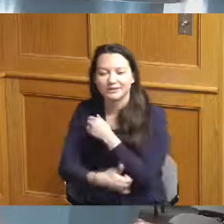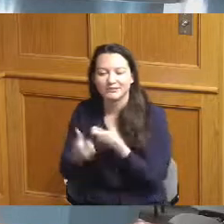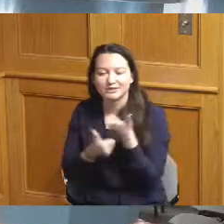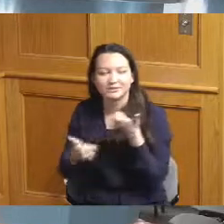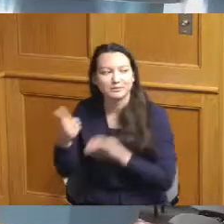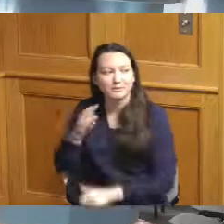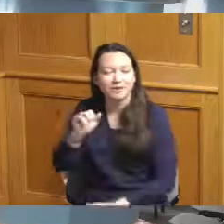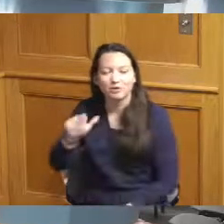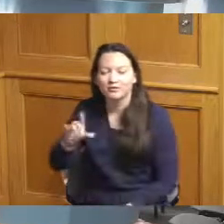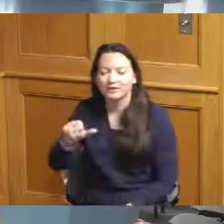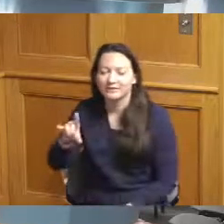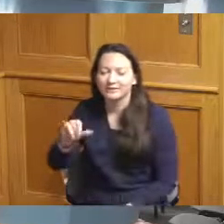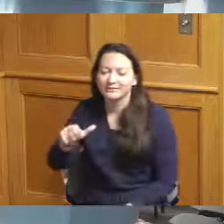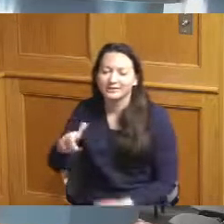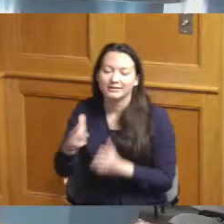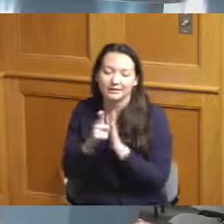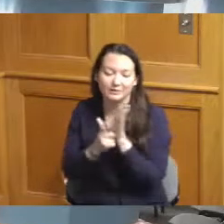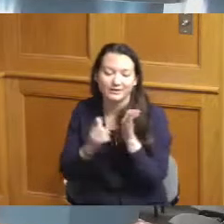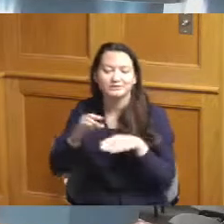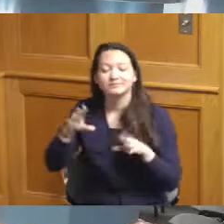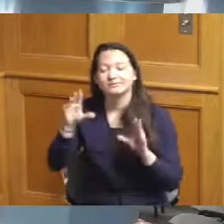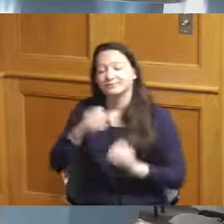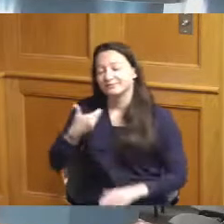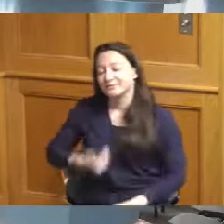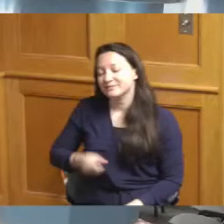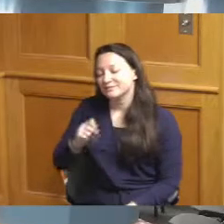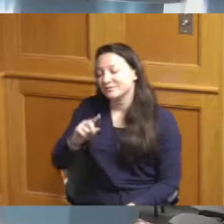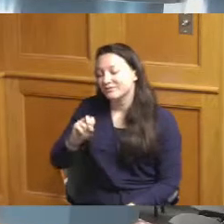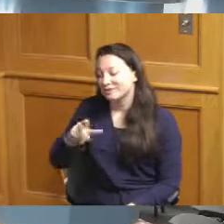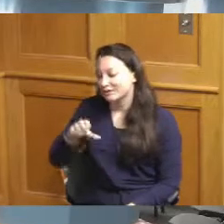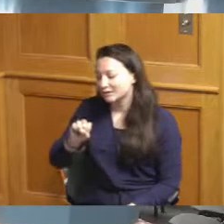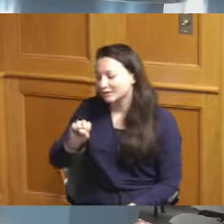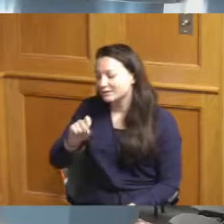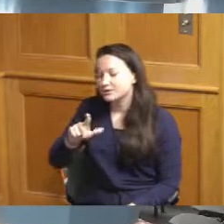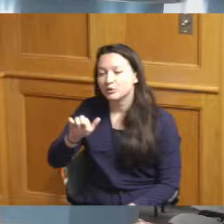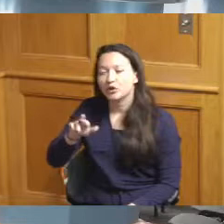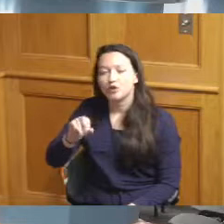thank you Stephanie Summerow Dumas President of the Board of Commission we will move forward we